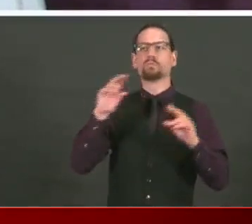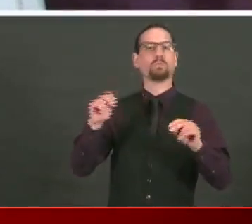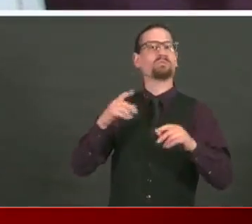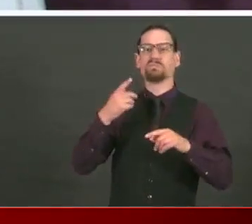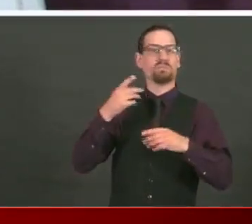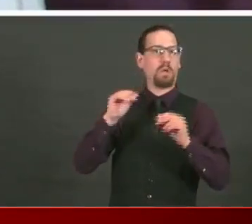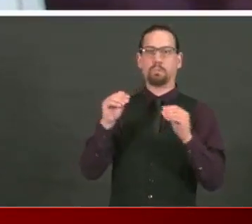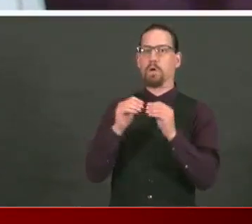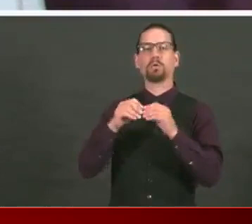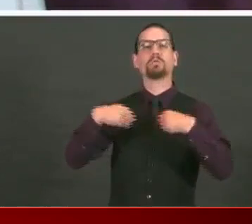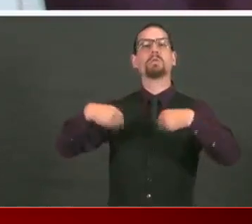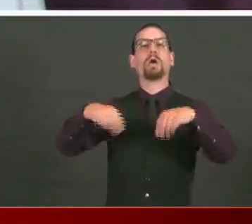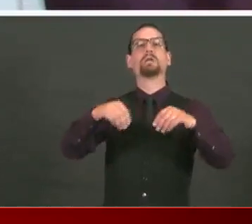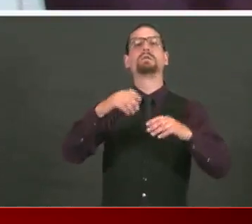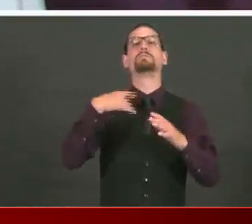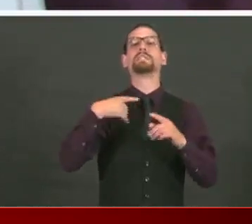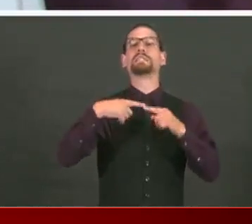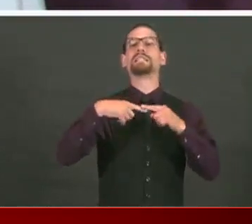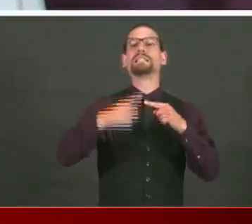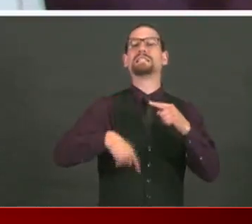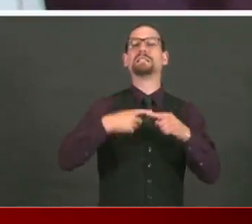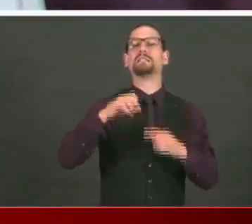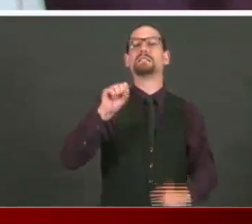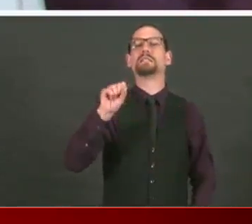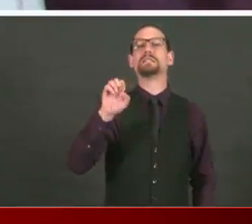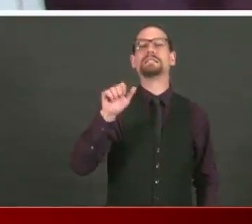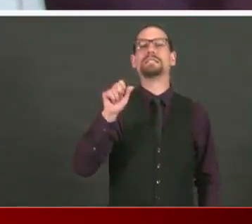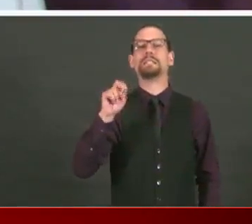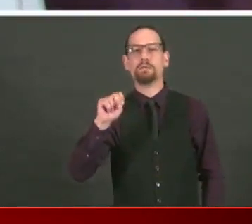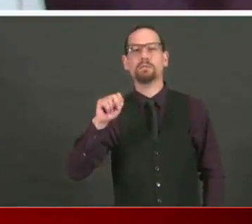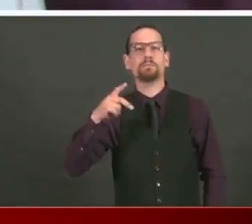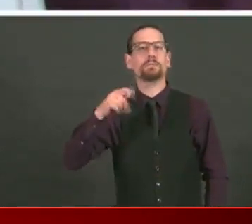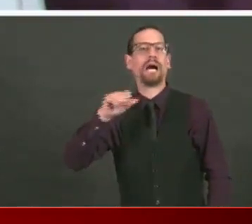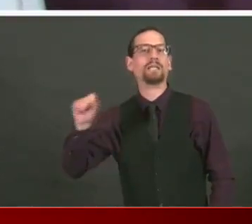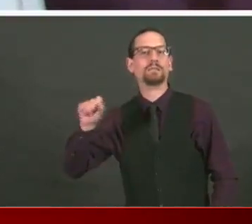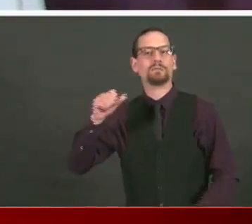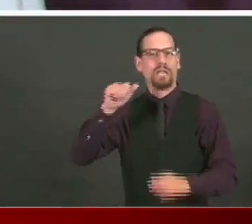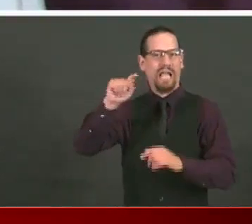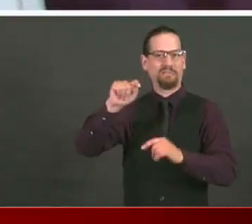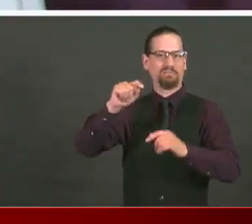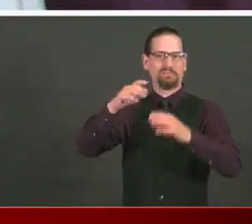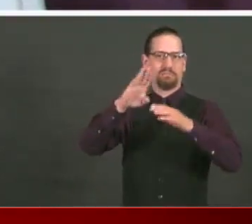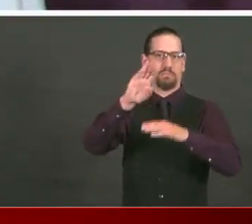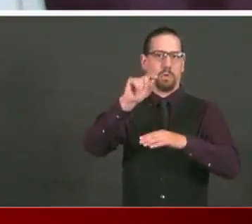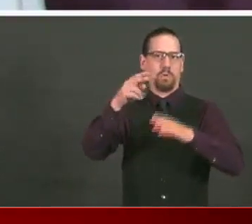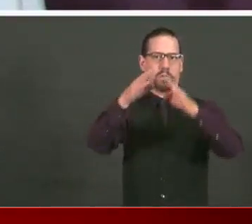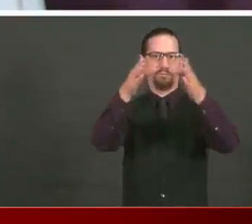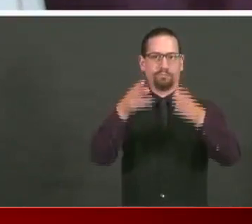BEACHES. IF YOU WANT A SEASON PASS, WHICH